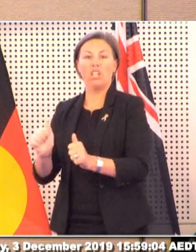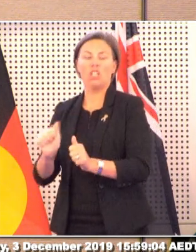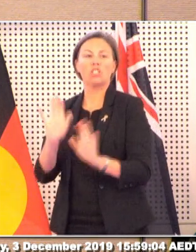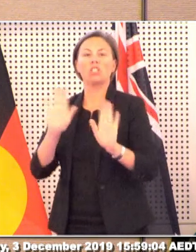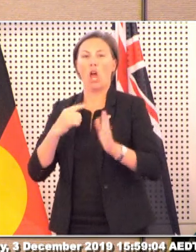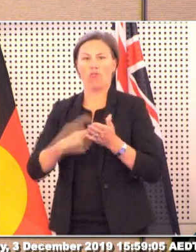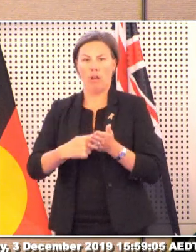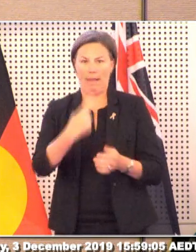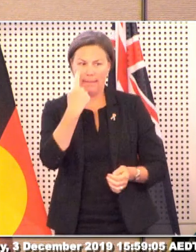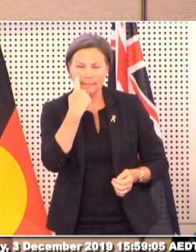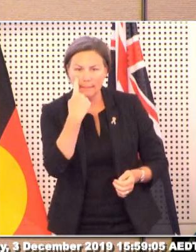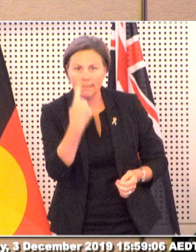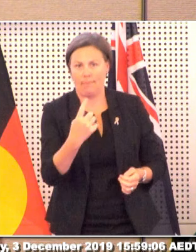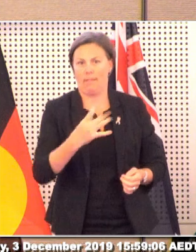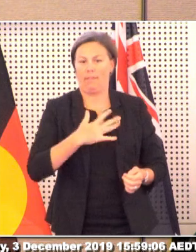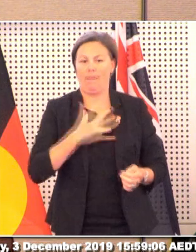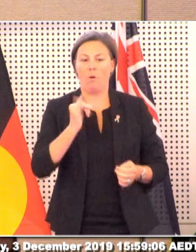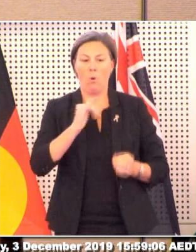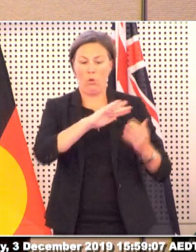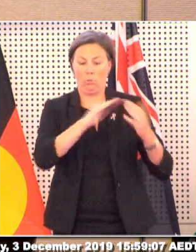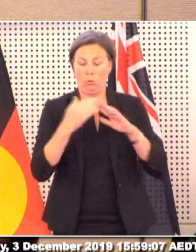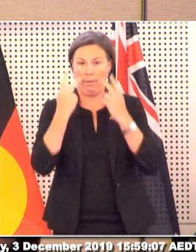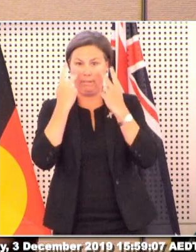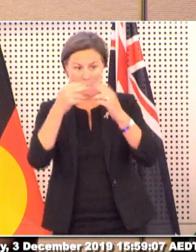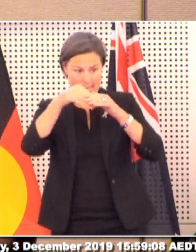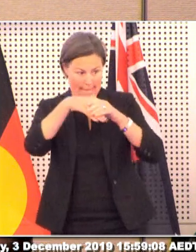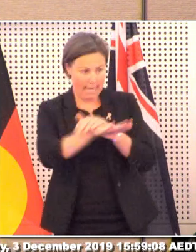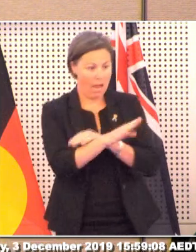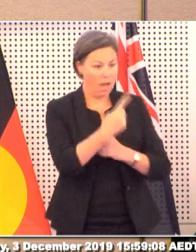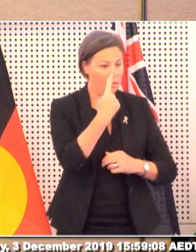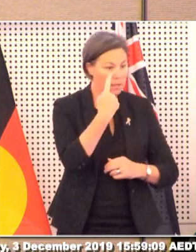Like, there is sometimes – often the house manager or the person responding, they